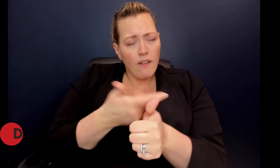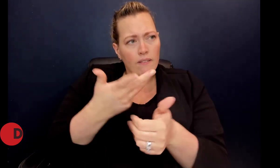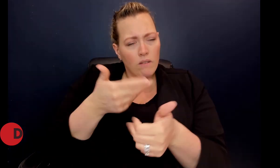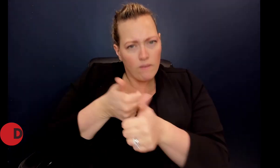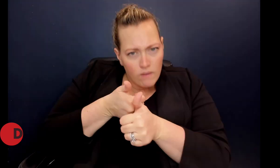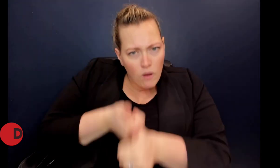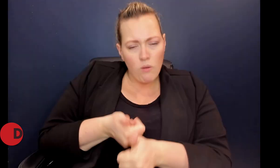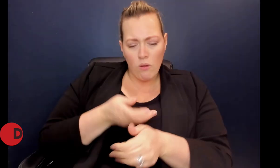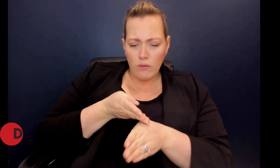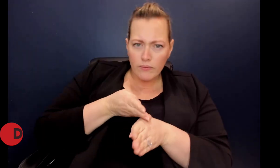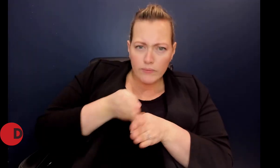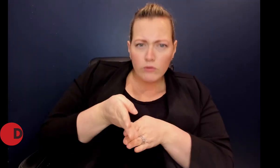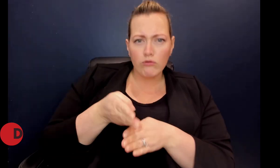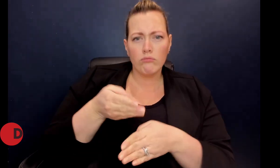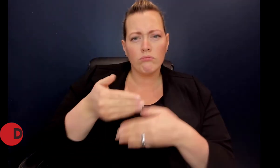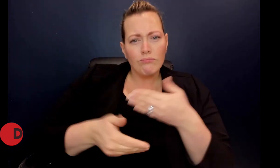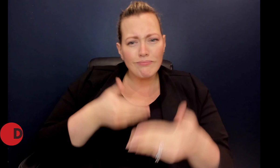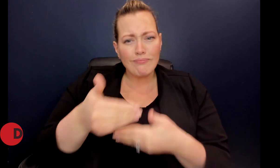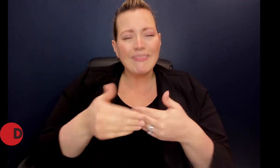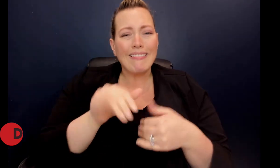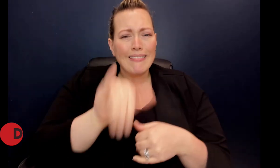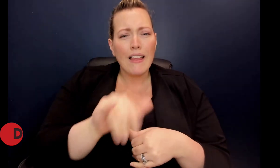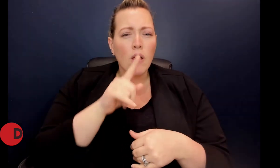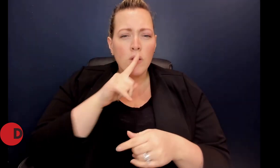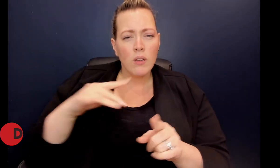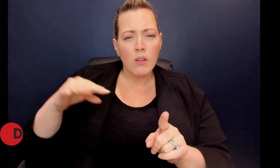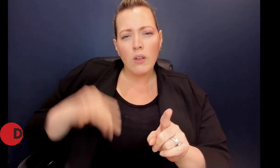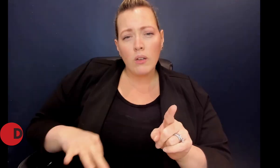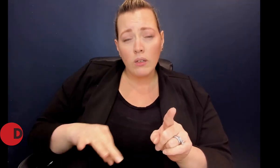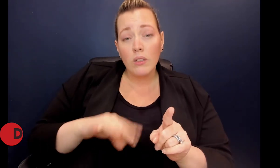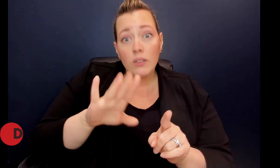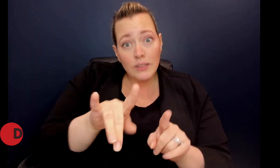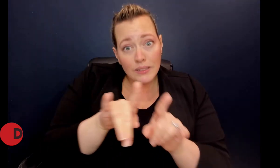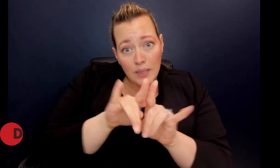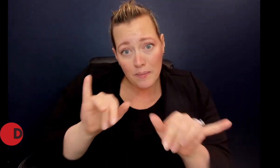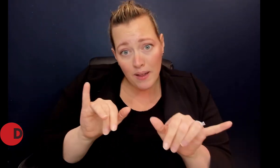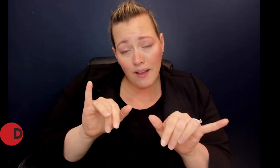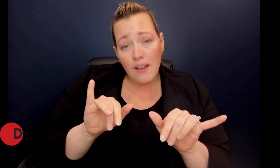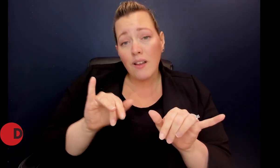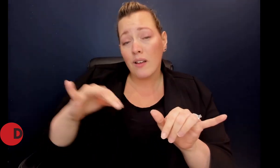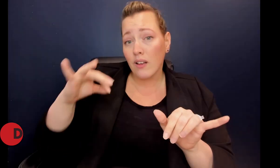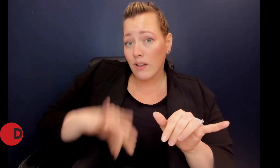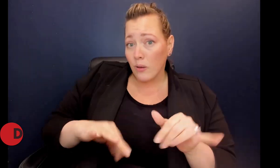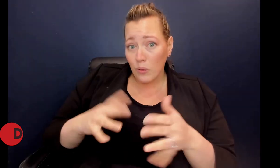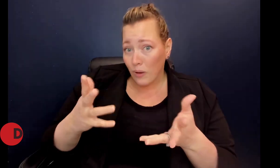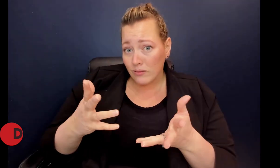Those are the benefits but also, there are additional benefits such as;